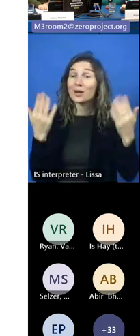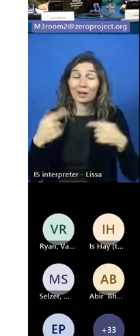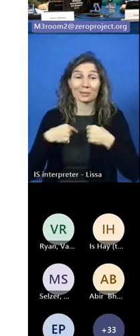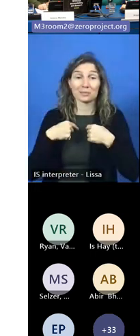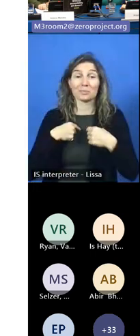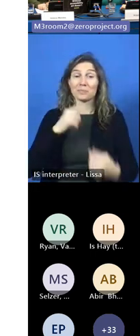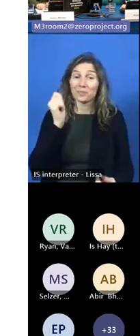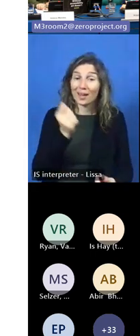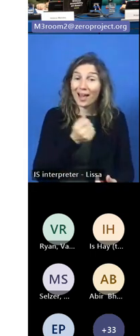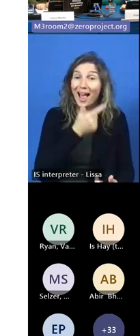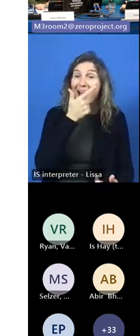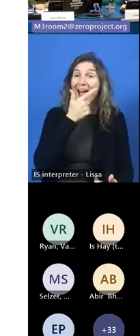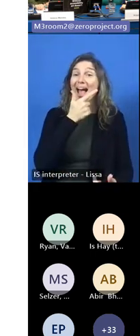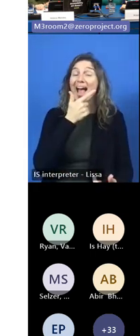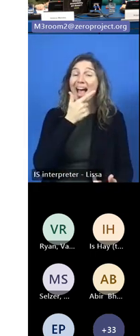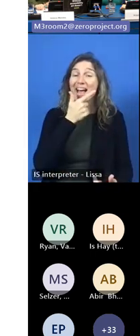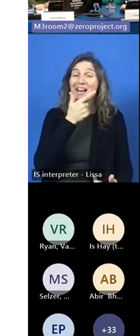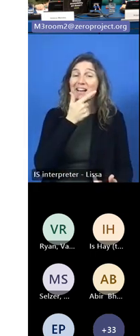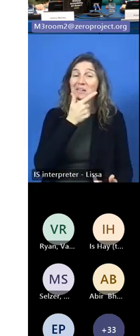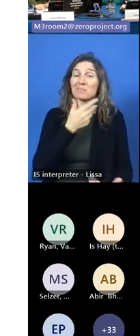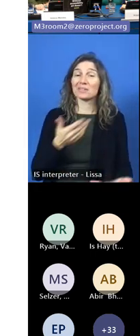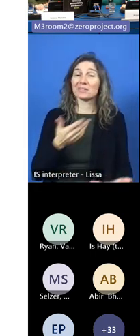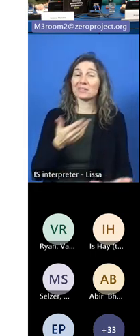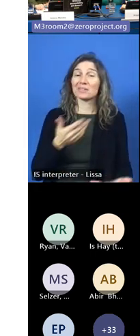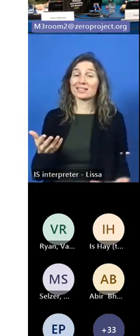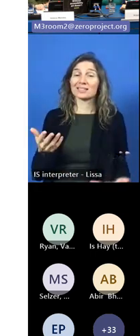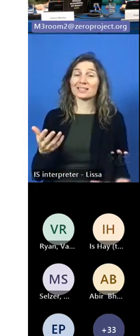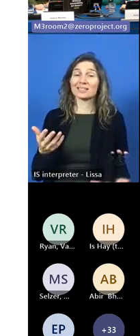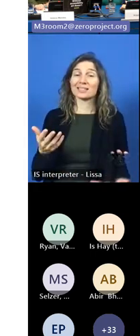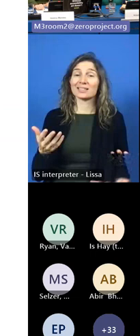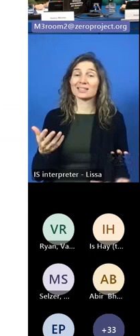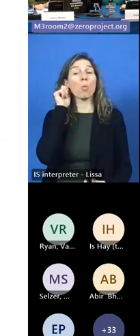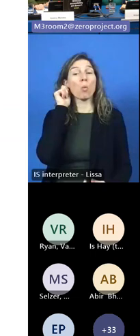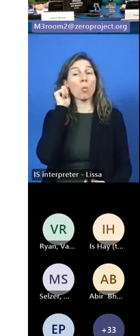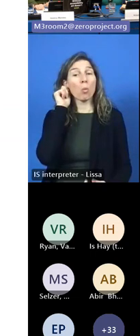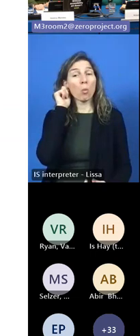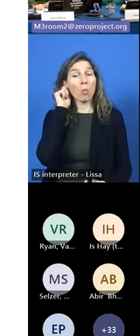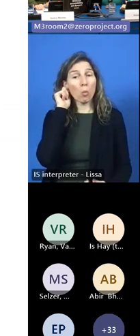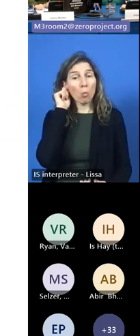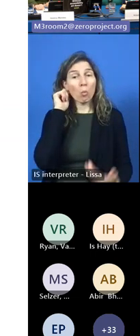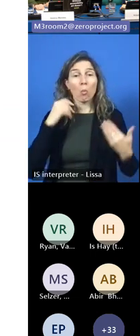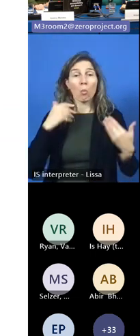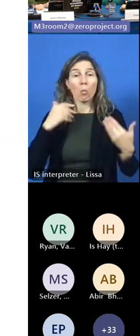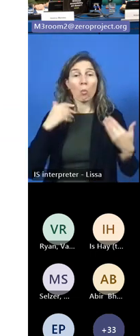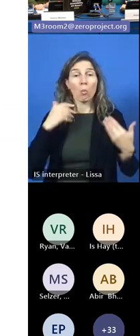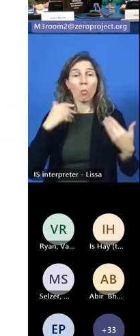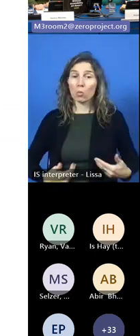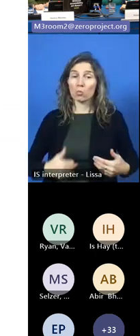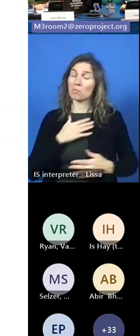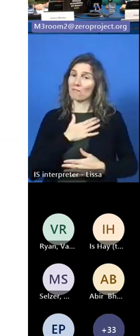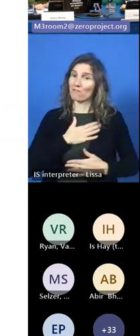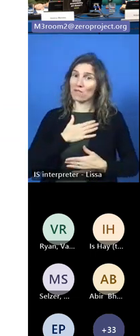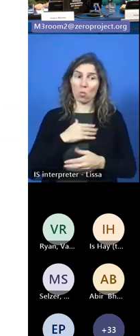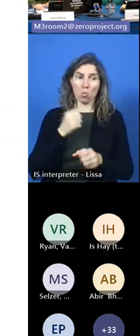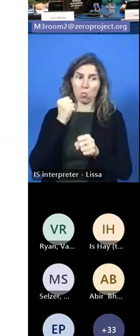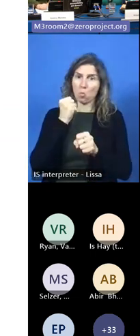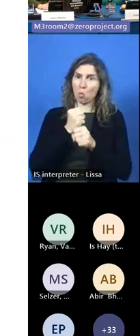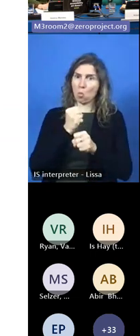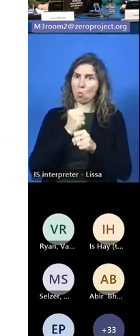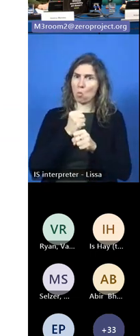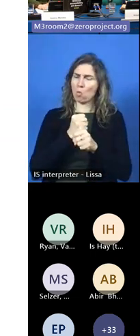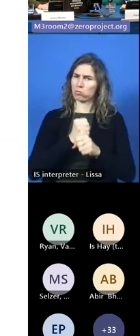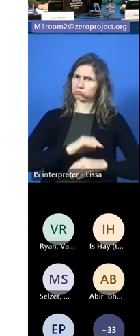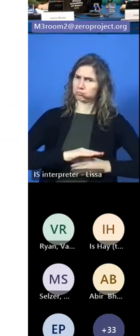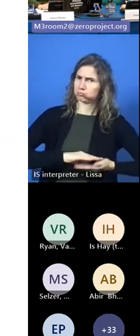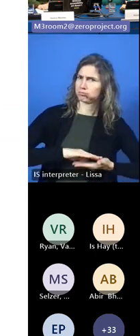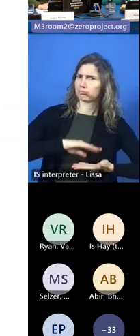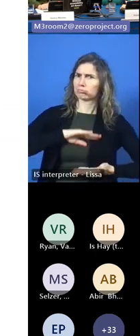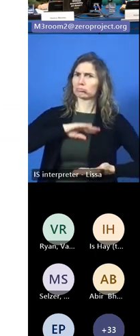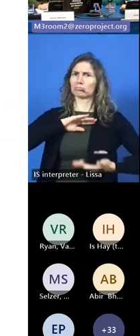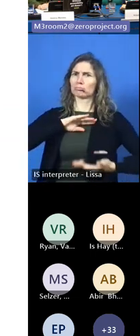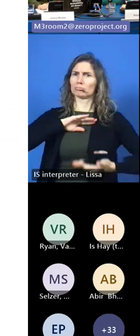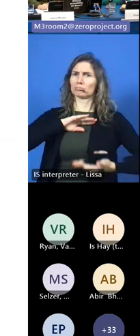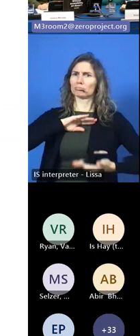and a woman that feels professionally fulfilled. JÉSSICA MENDES: (Language Unknown to Captioner)